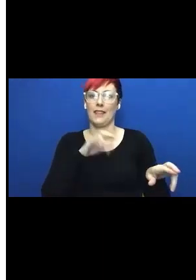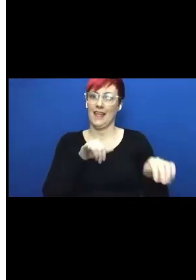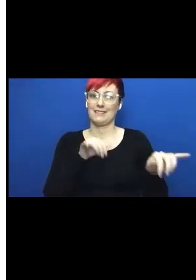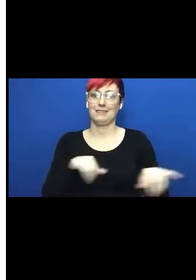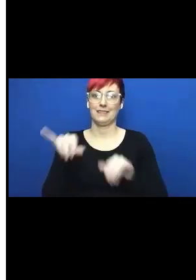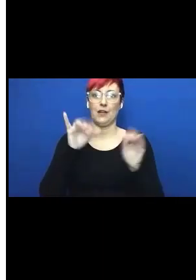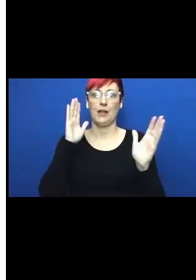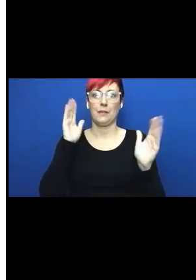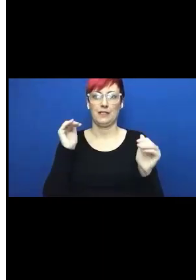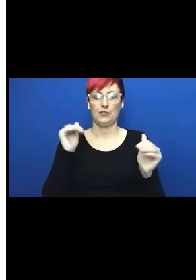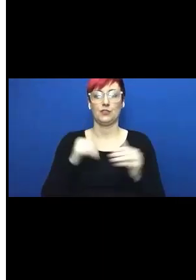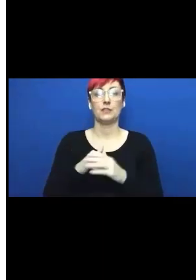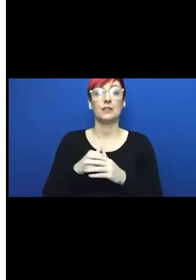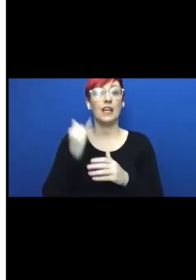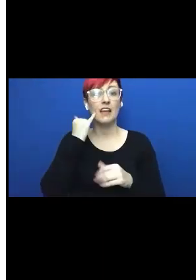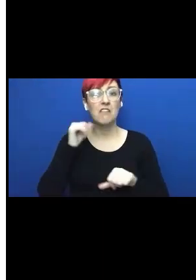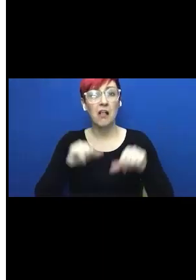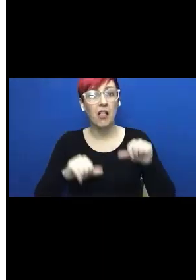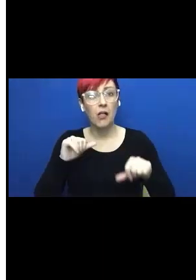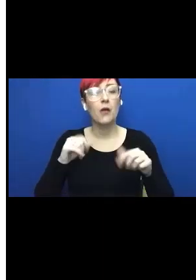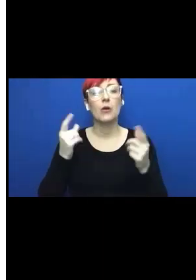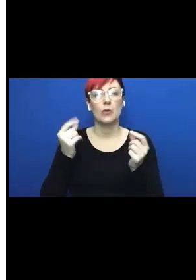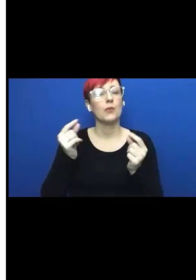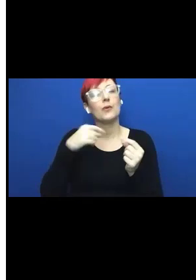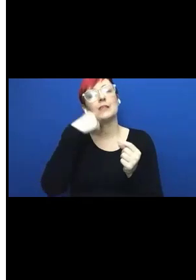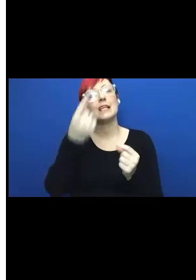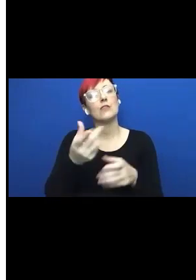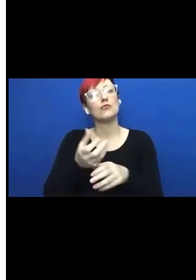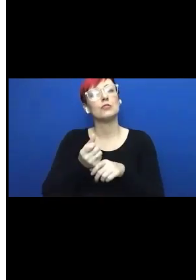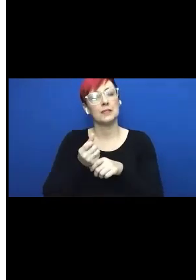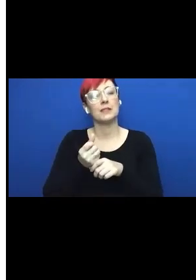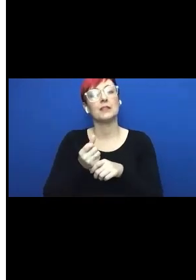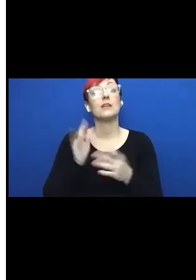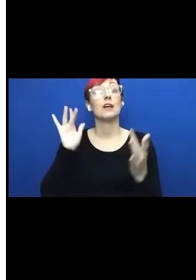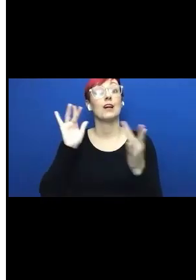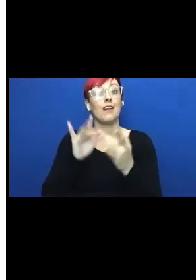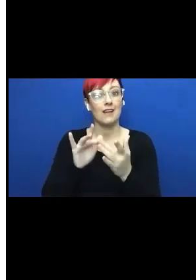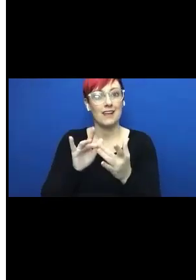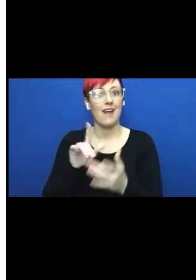And when in doubt, we always tell the recipients, reach out and ask early and often